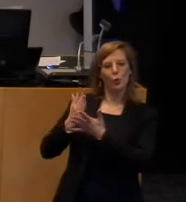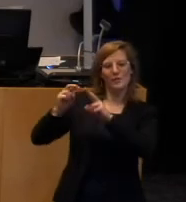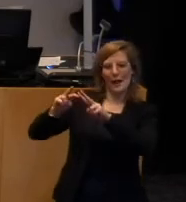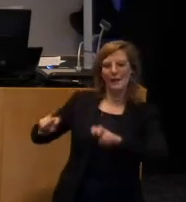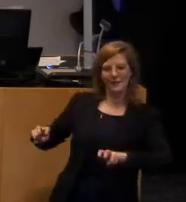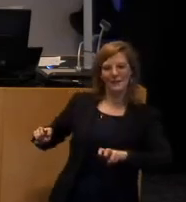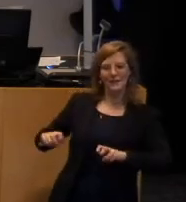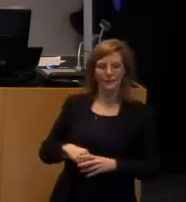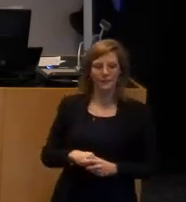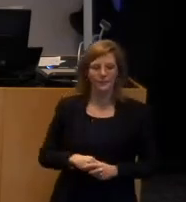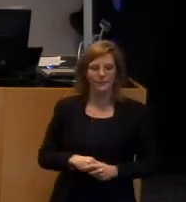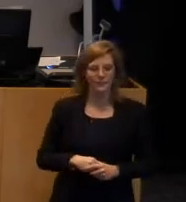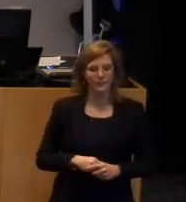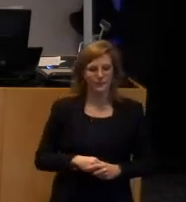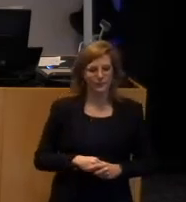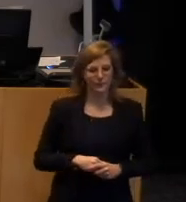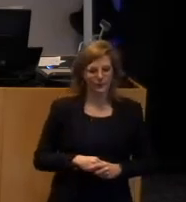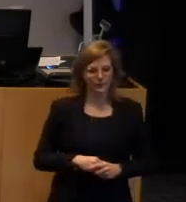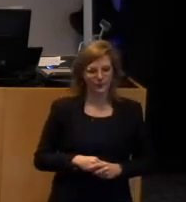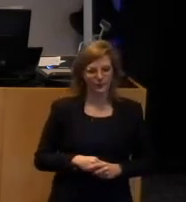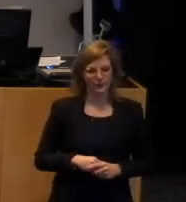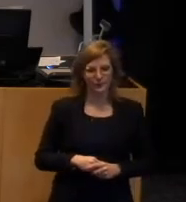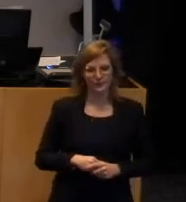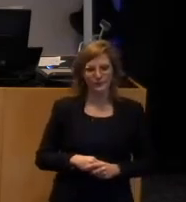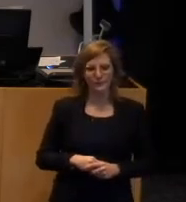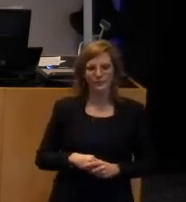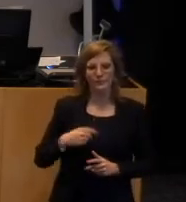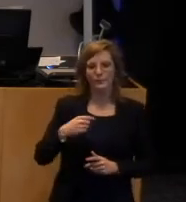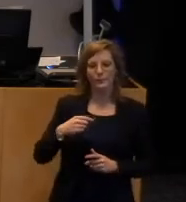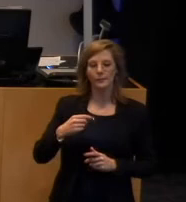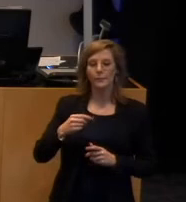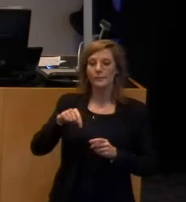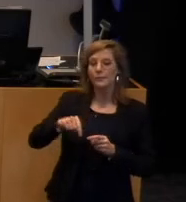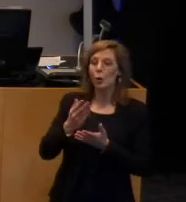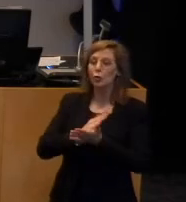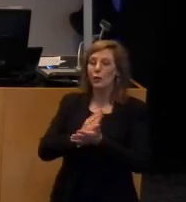So in order to determine whether an interpreting strategy was potentially used or rejected,